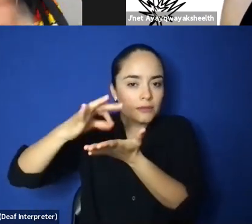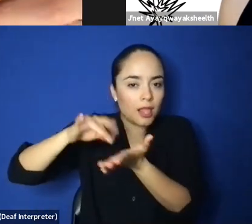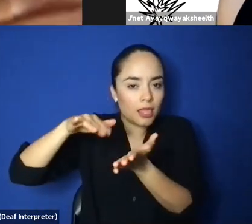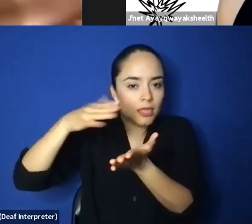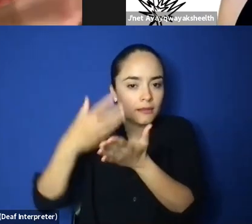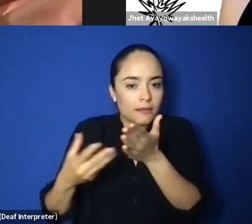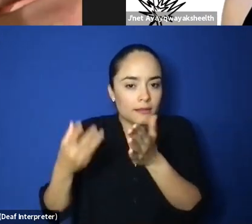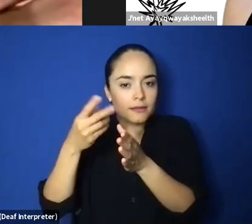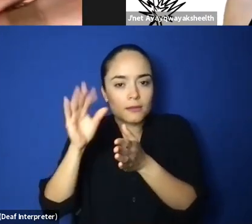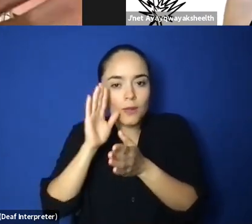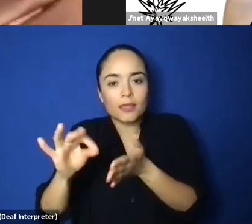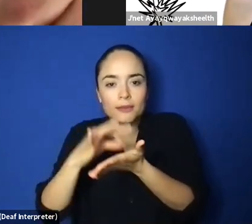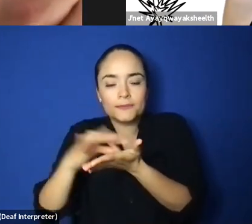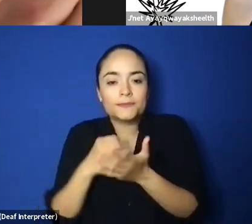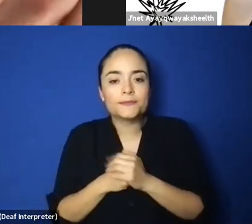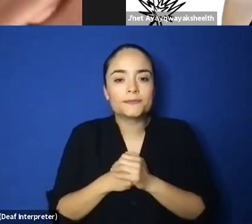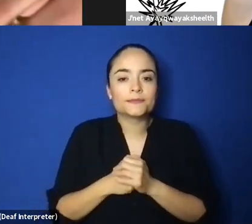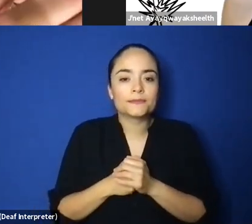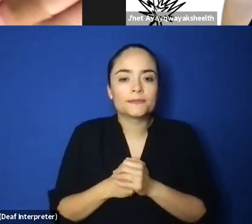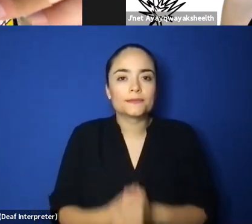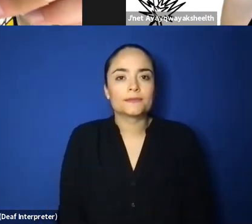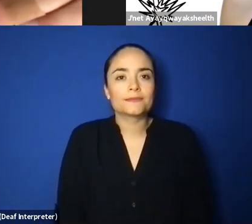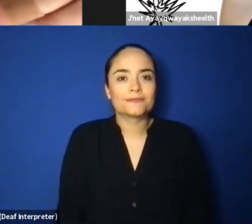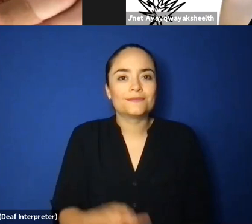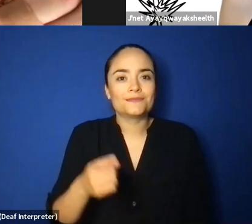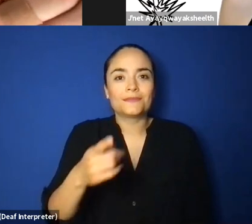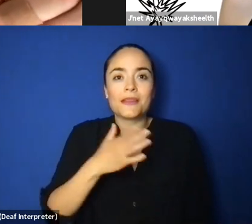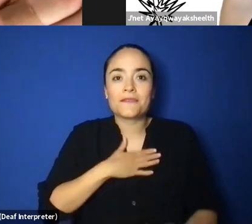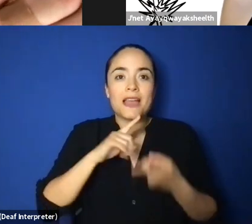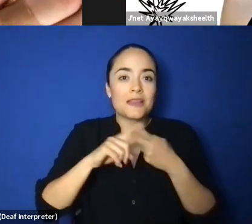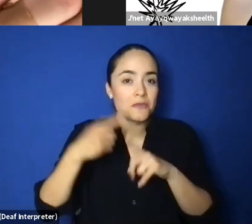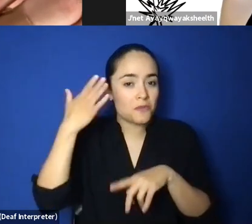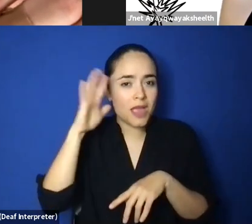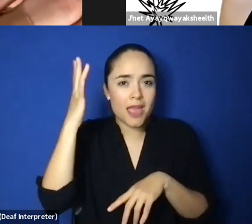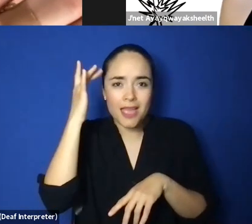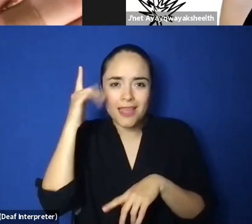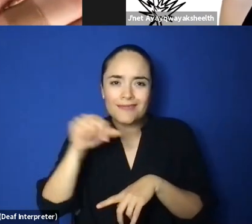And here's my friend -- I don't know why I love these films. This one might be harder to tell.